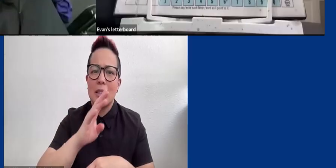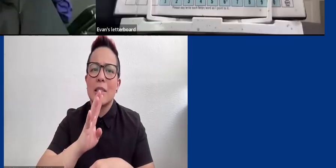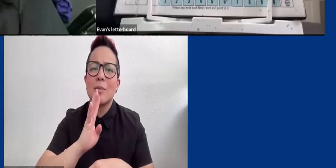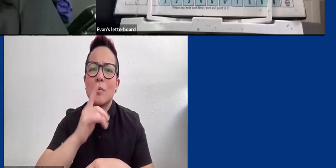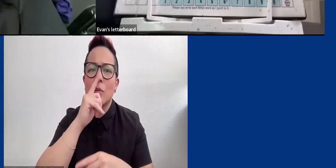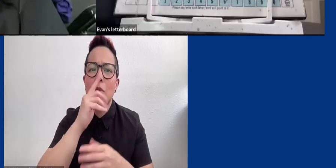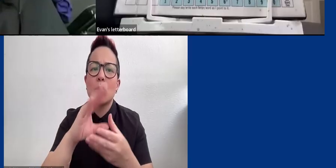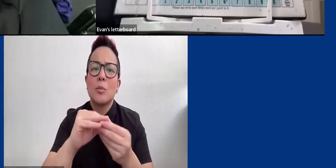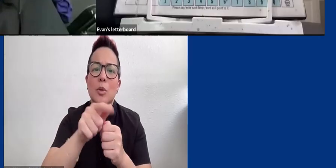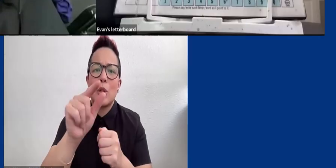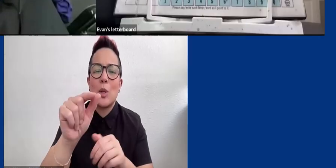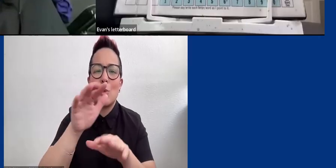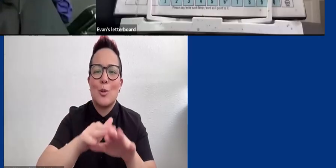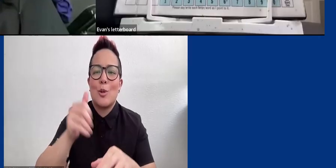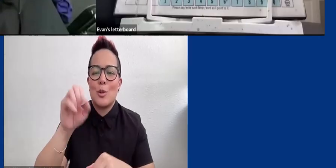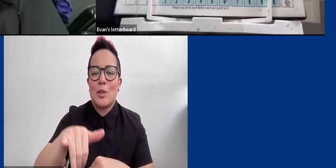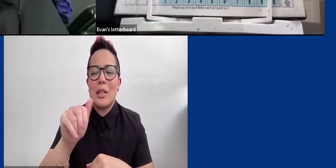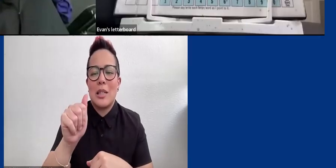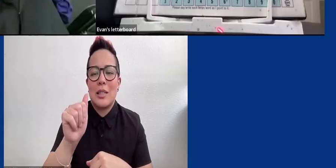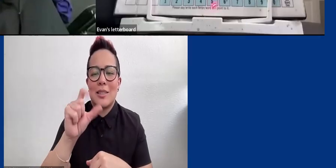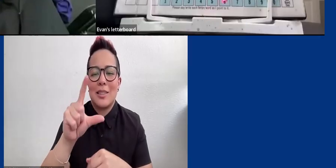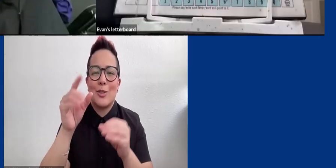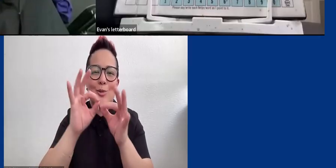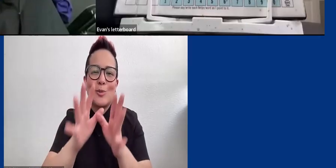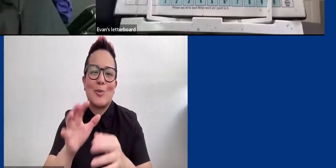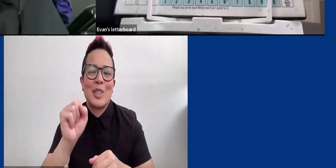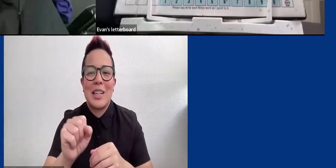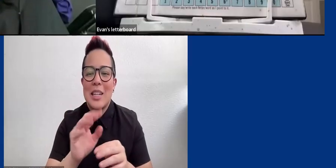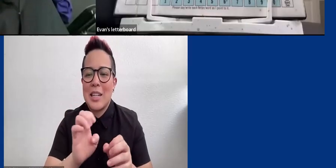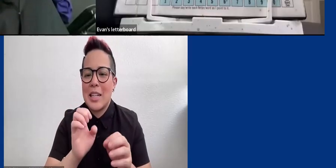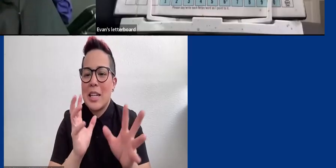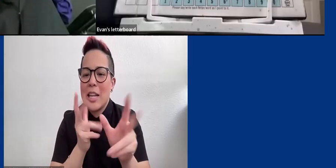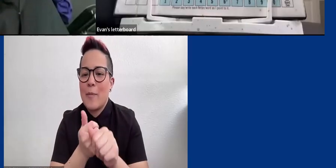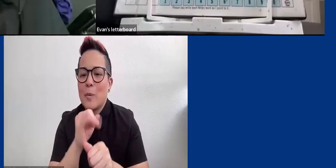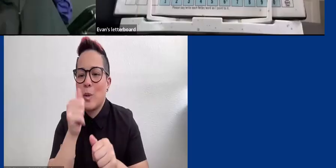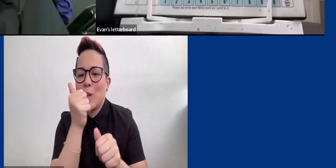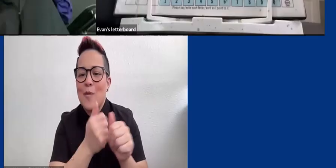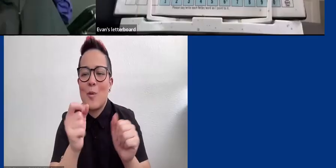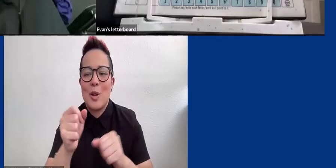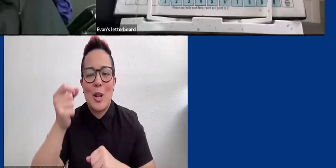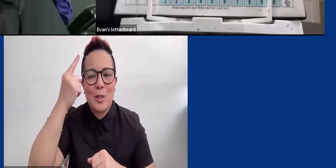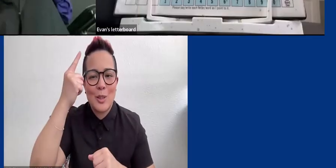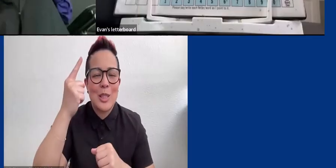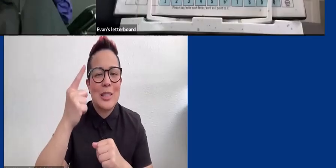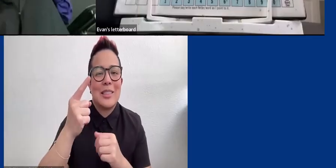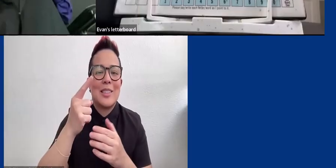bit slower so the ASL interpreters can keep up, so everybody can understand, you know,